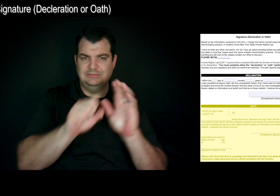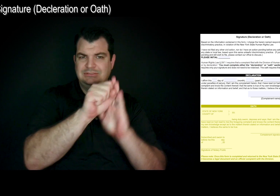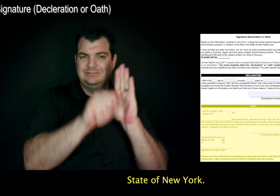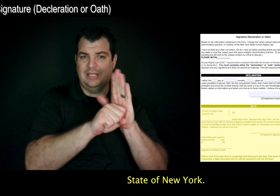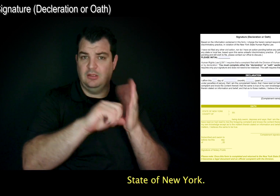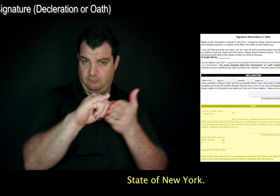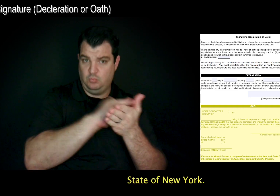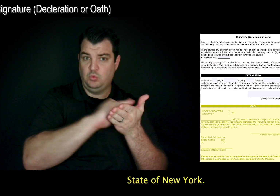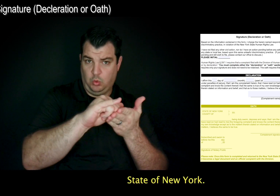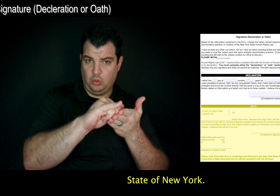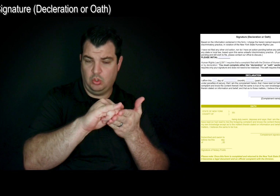State of New York.